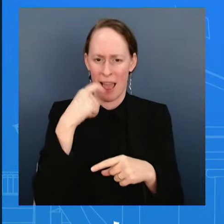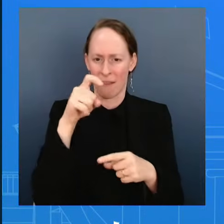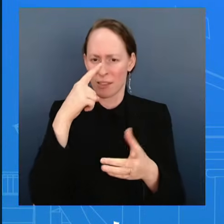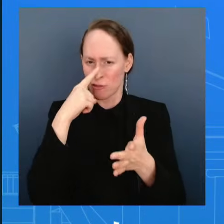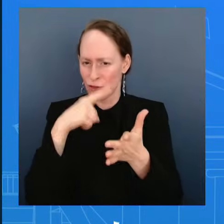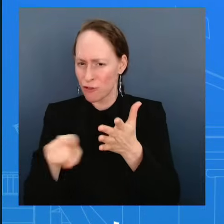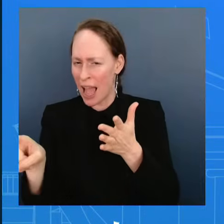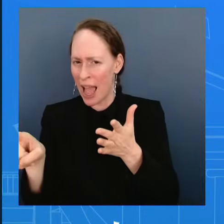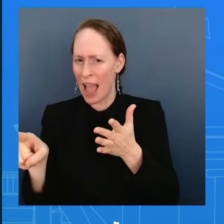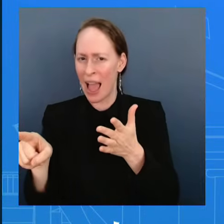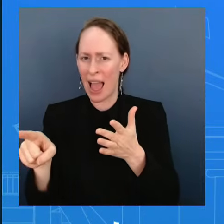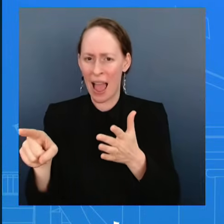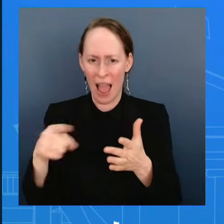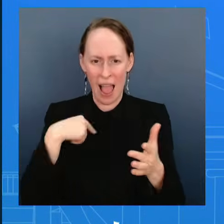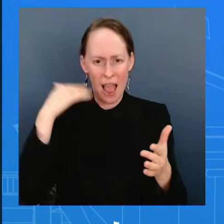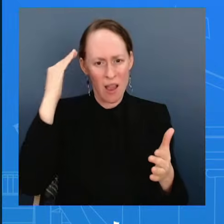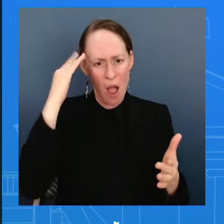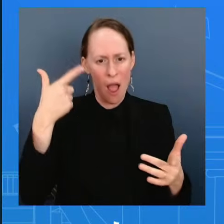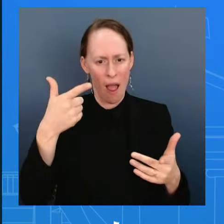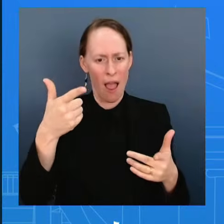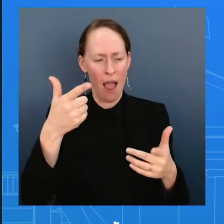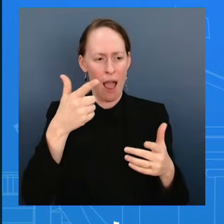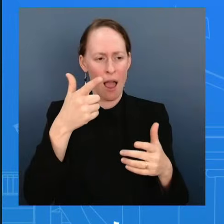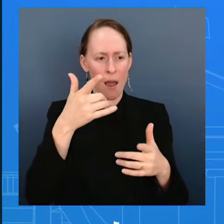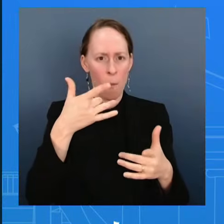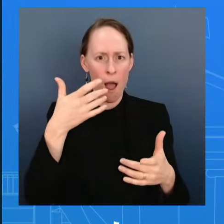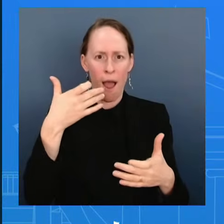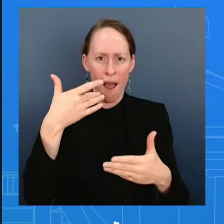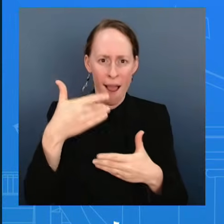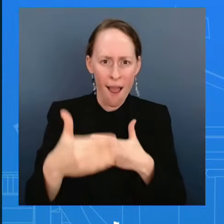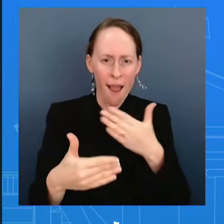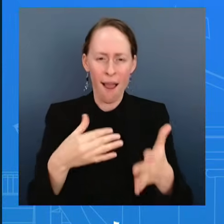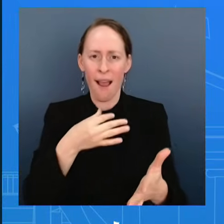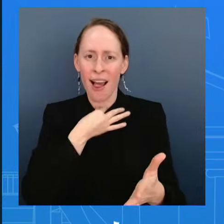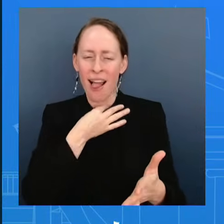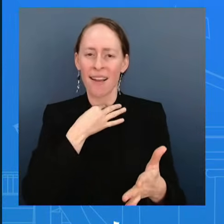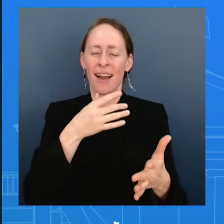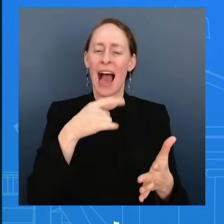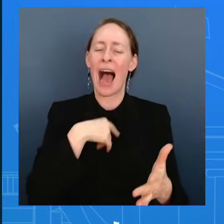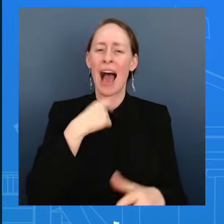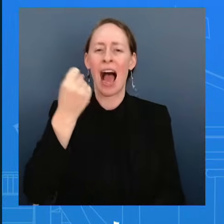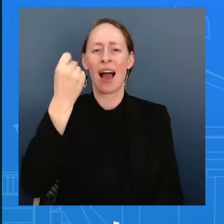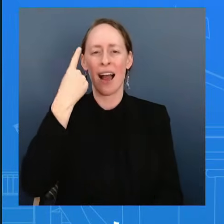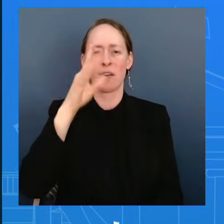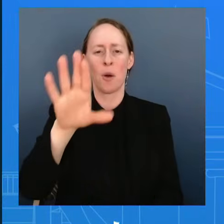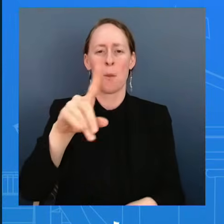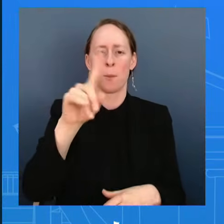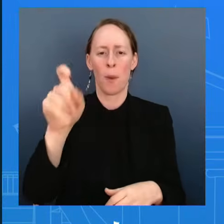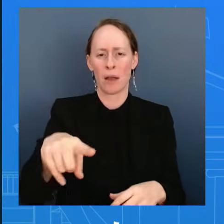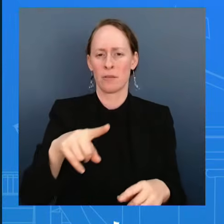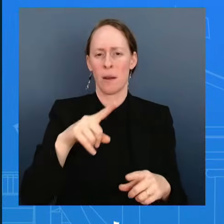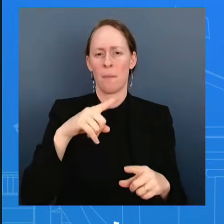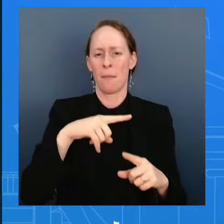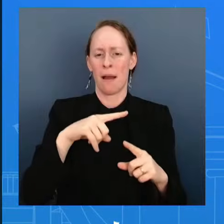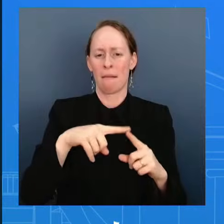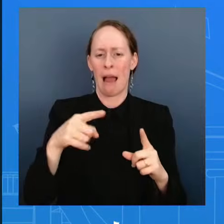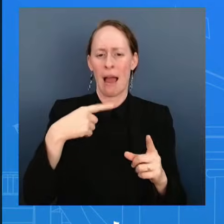So, I'll say this: The United States has been in -- in close coordination with regional and international partners following Venezuela's presidential election on June